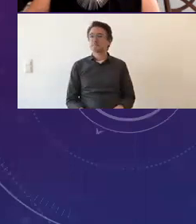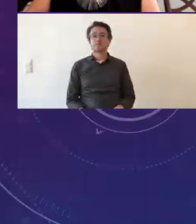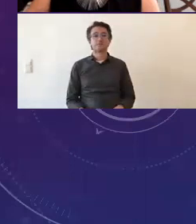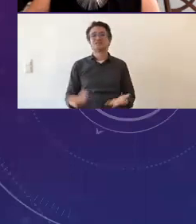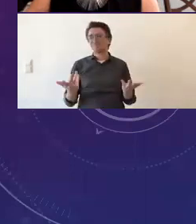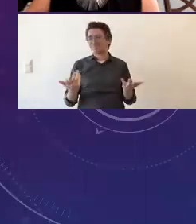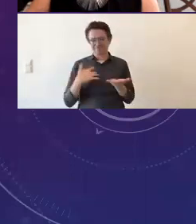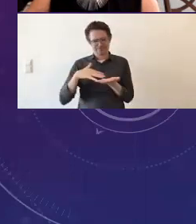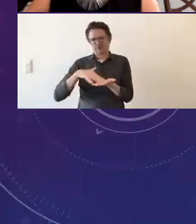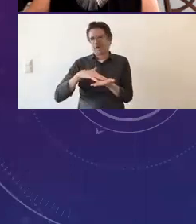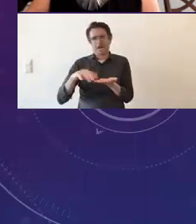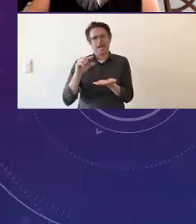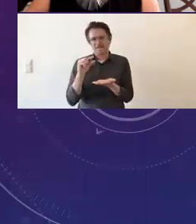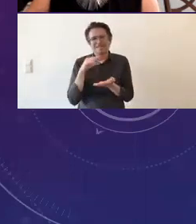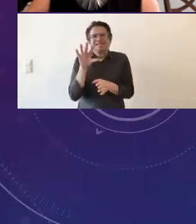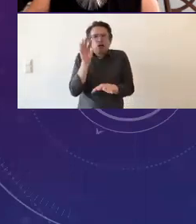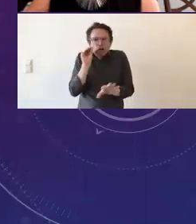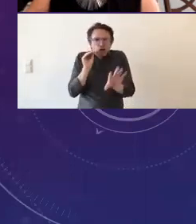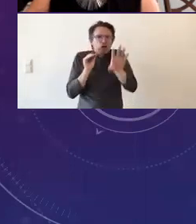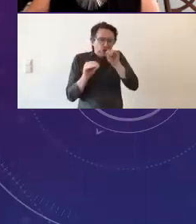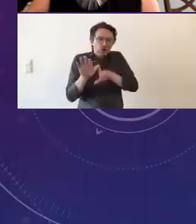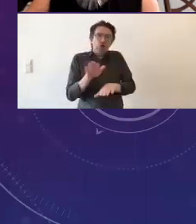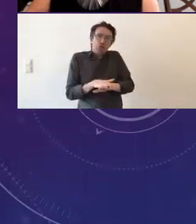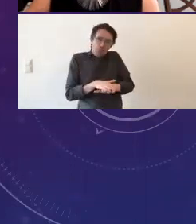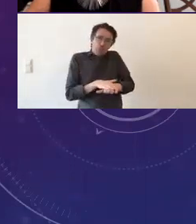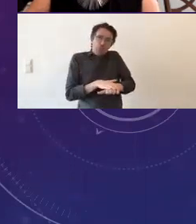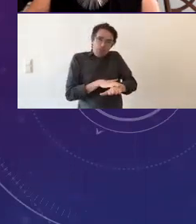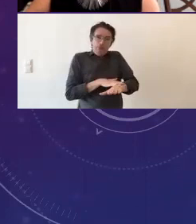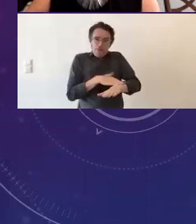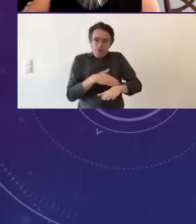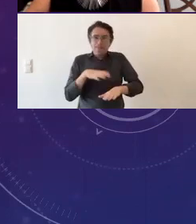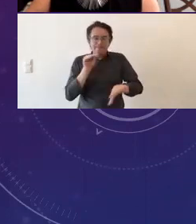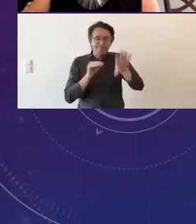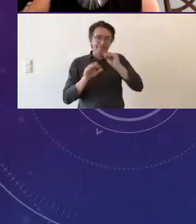support that I get because my mom during the pandemic has been using this